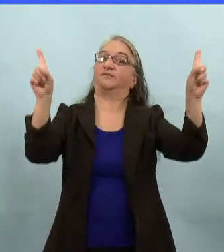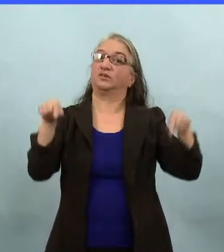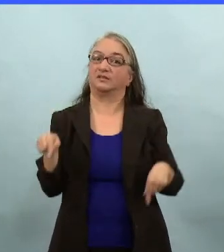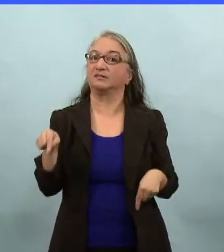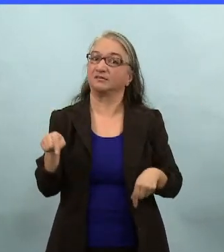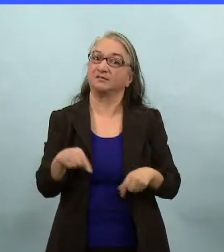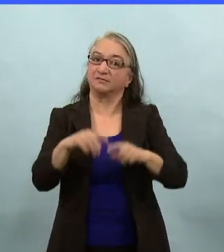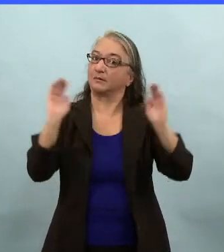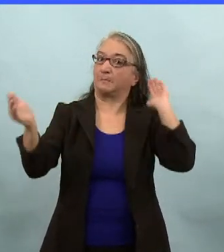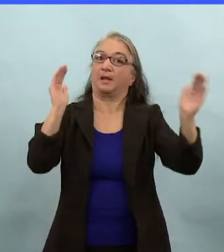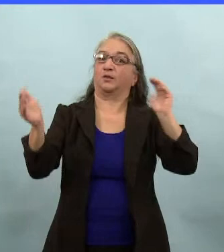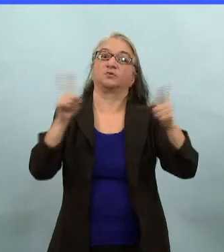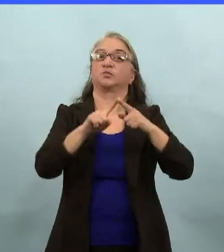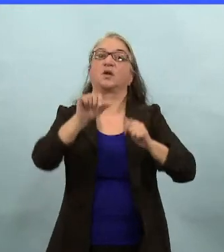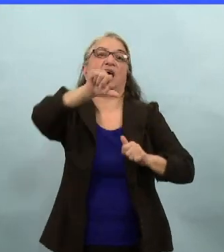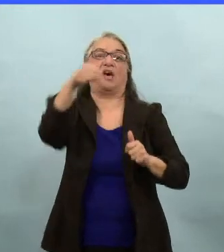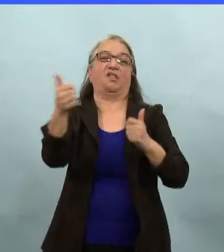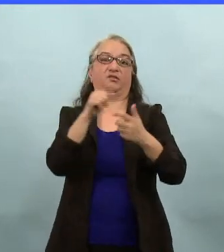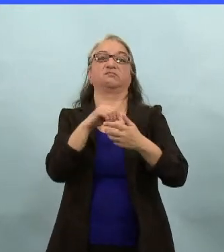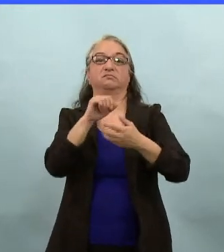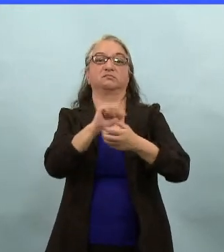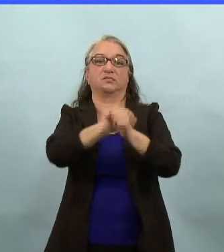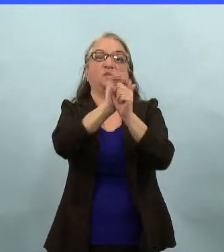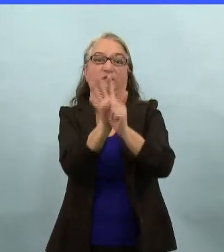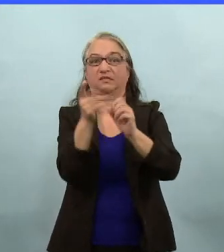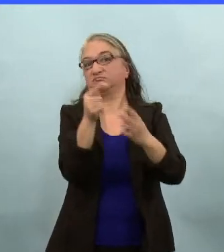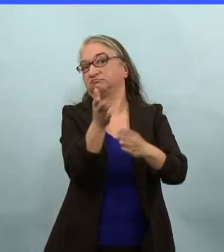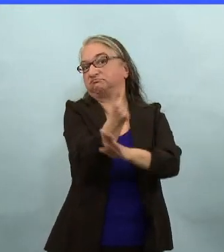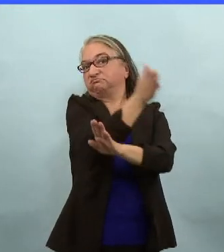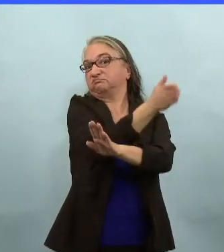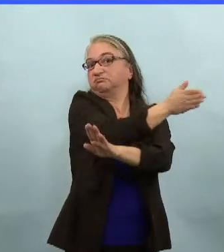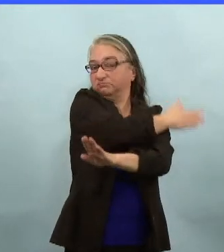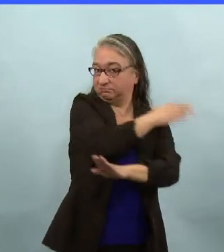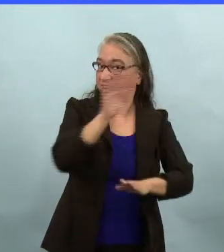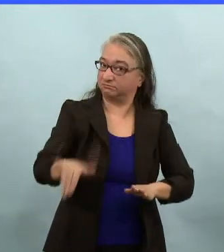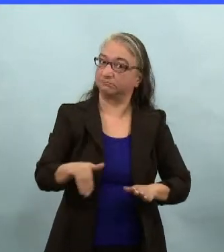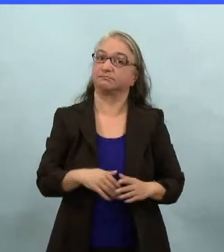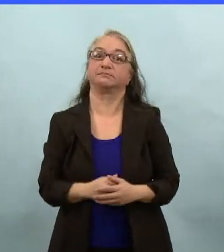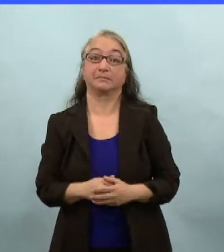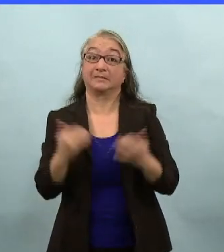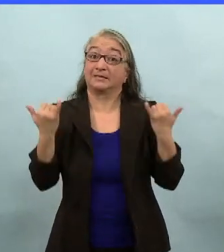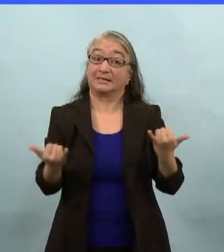and and in our hospital setting but by no means do i want the message to be to manitobans that we're